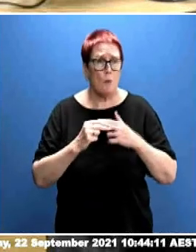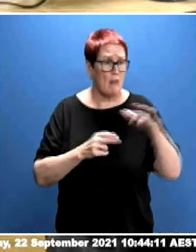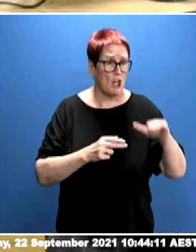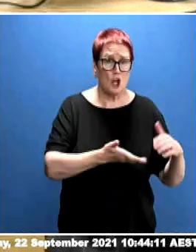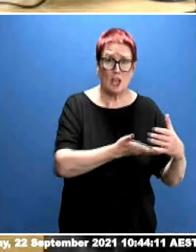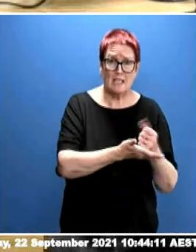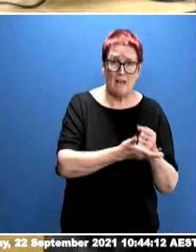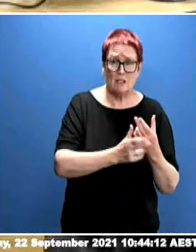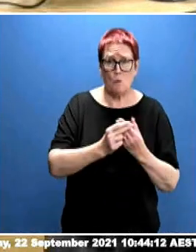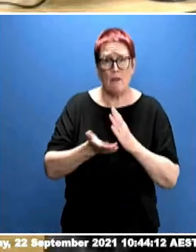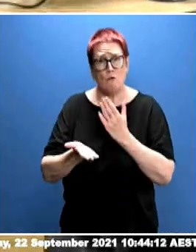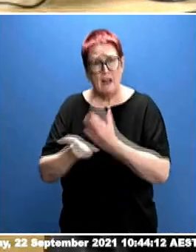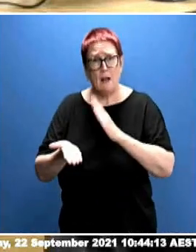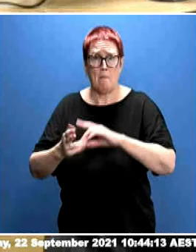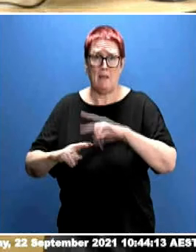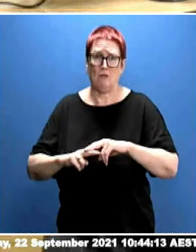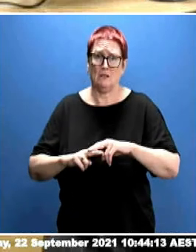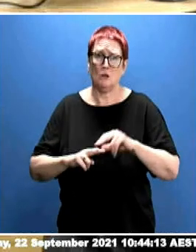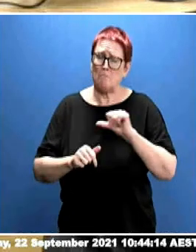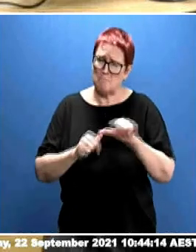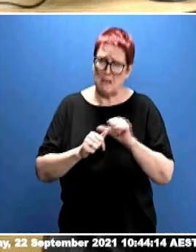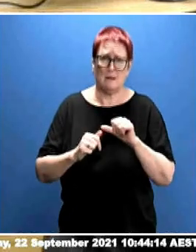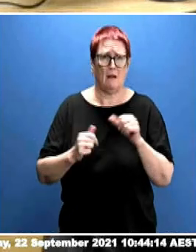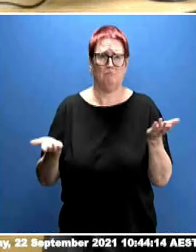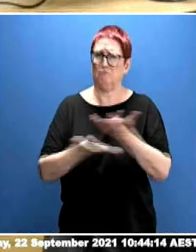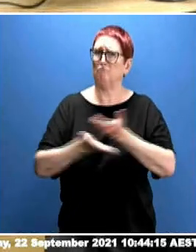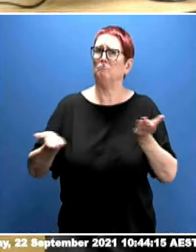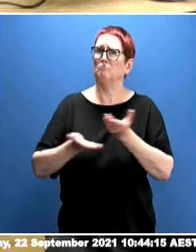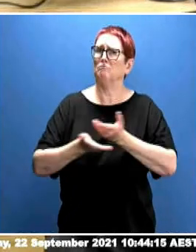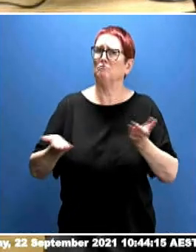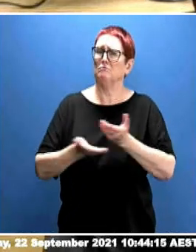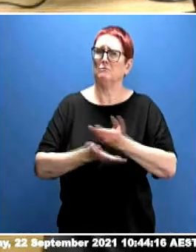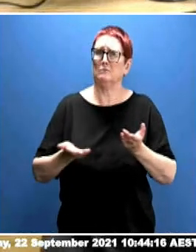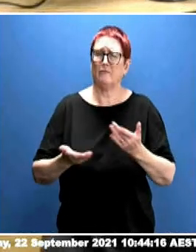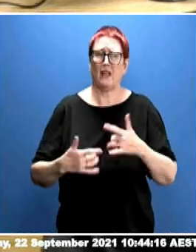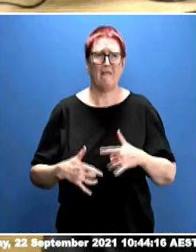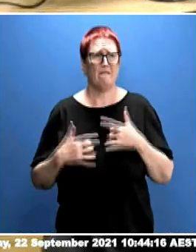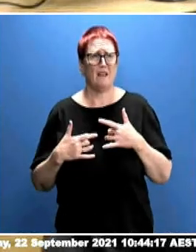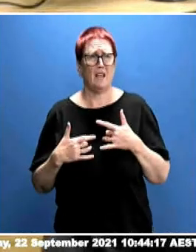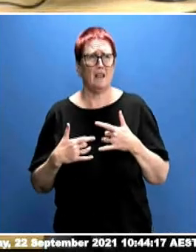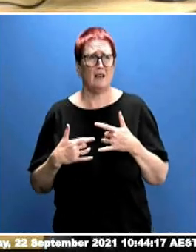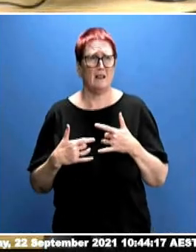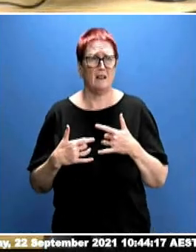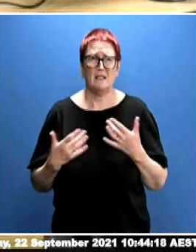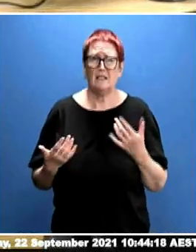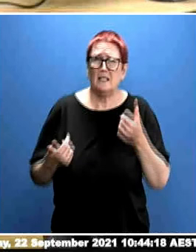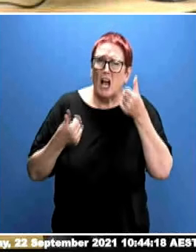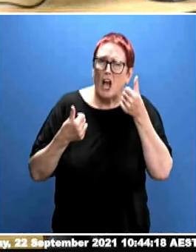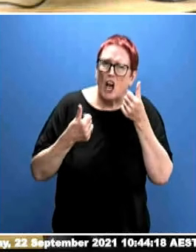and the parents, 'cause I feel like I knew a lot about Megan's needs